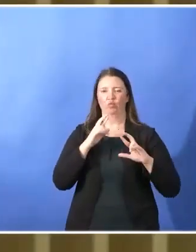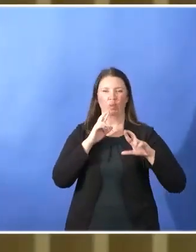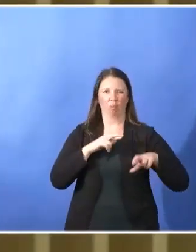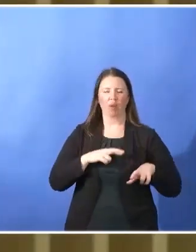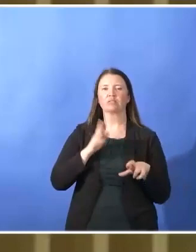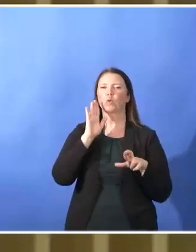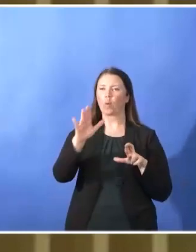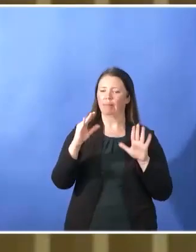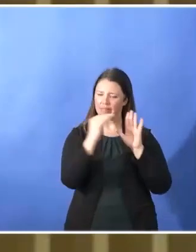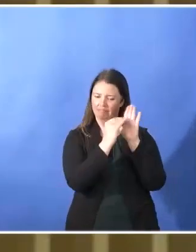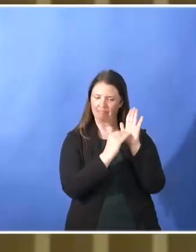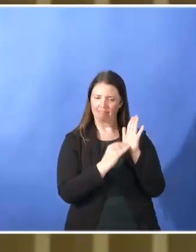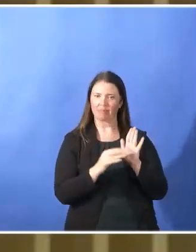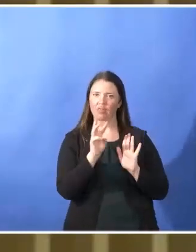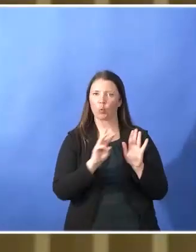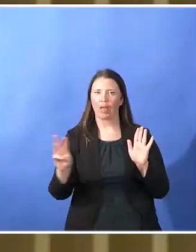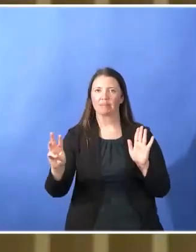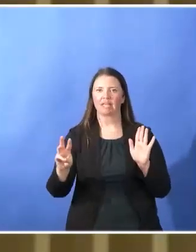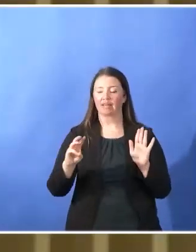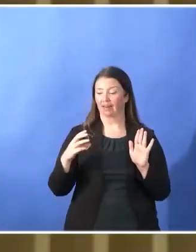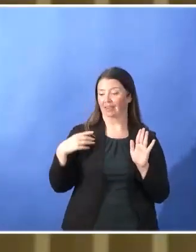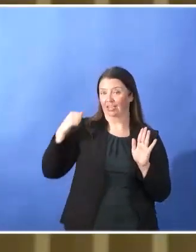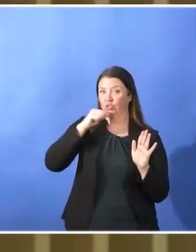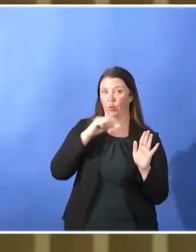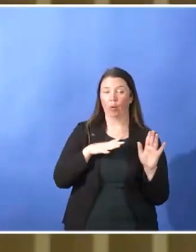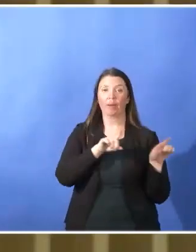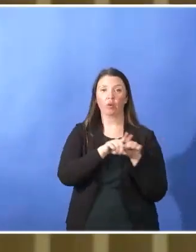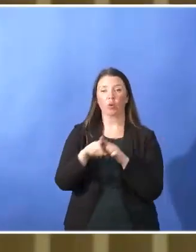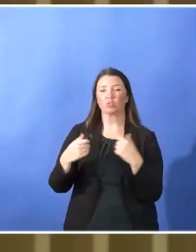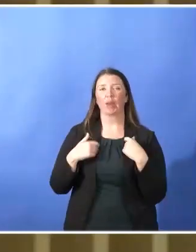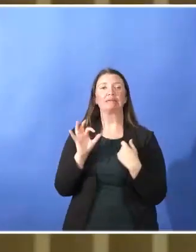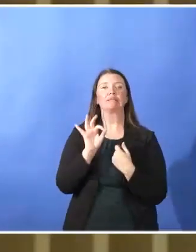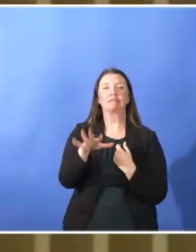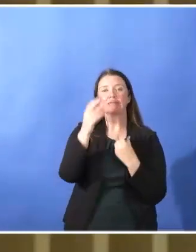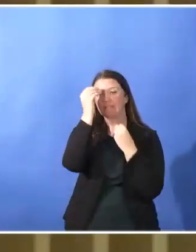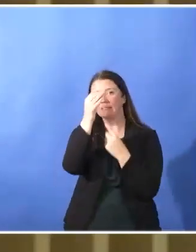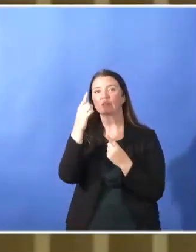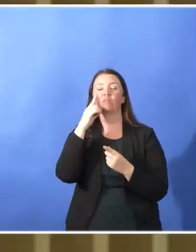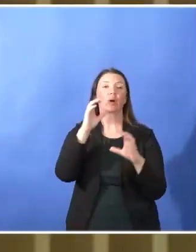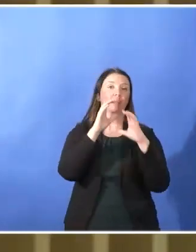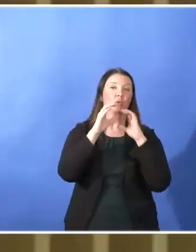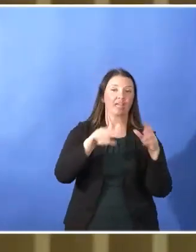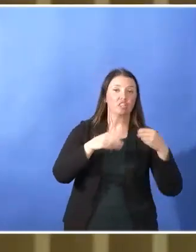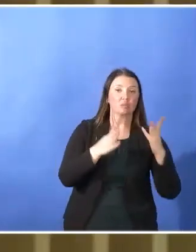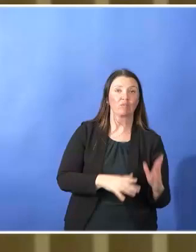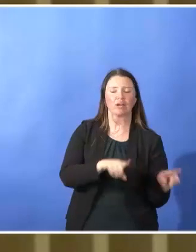THE CHAIR HAS TIPS FOR COMMUNICATIONS PROVIDERS, AS